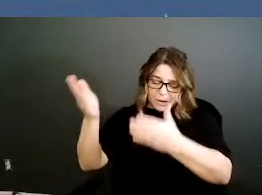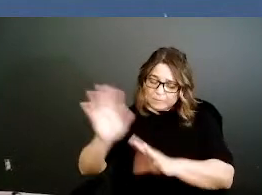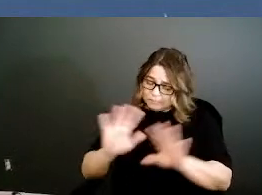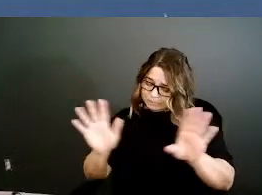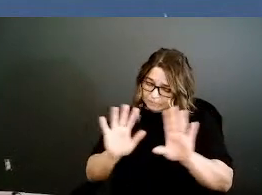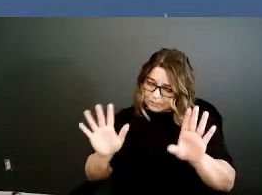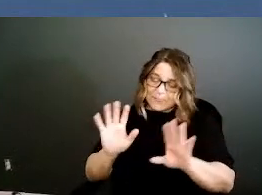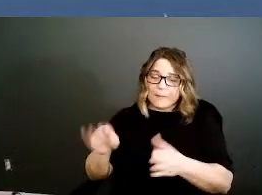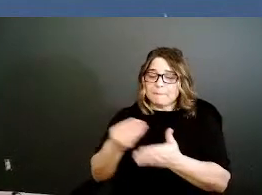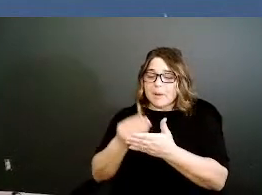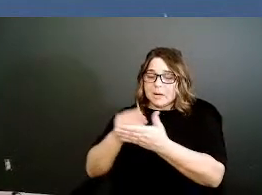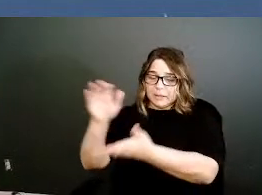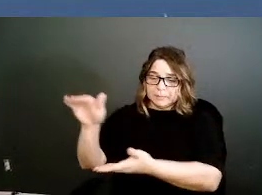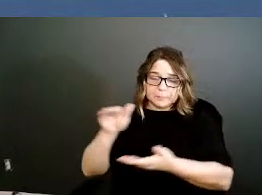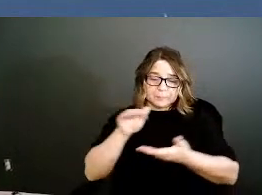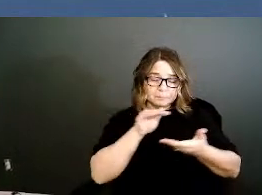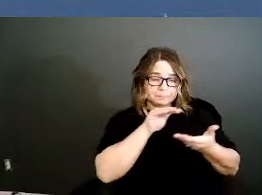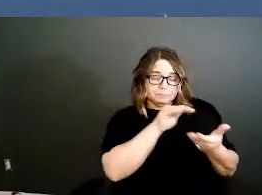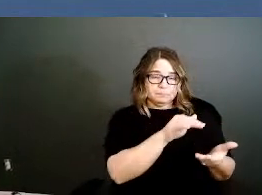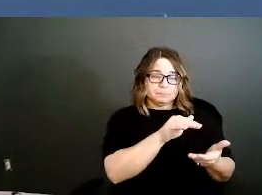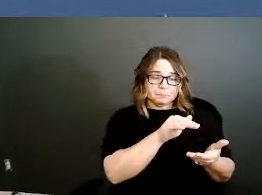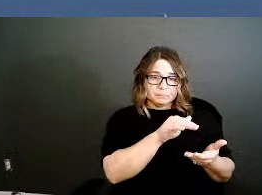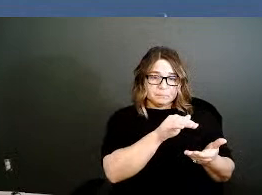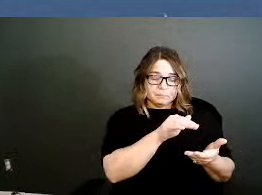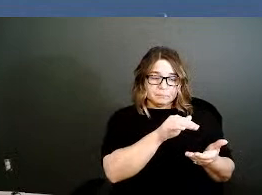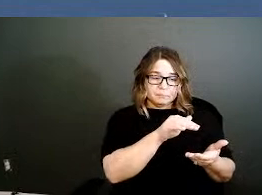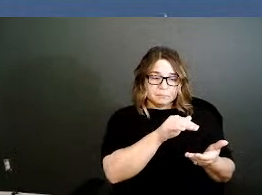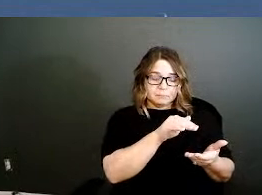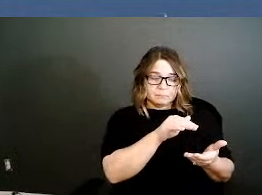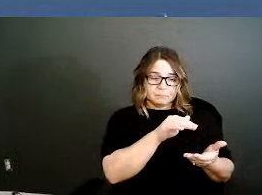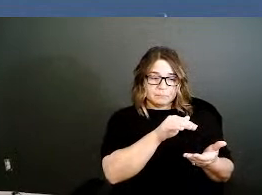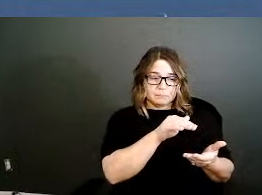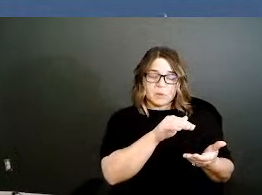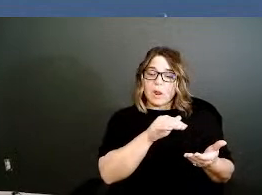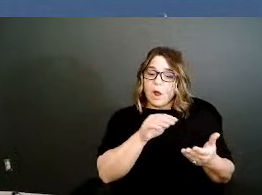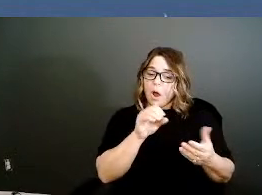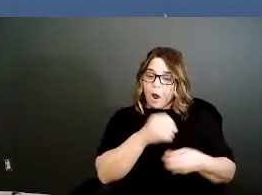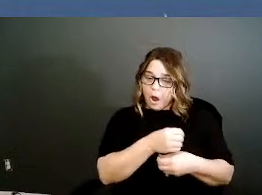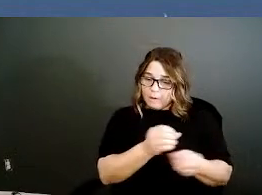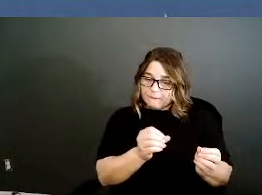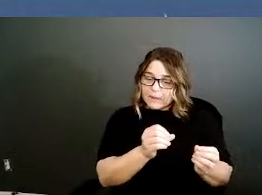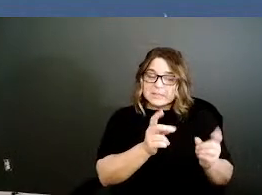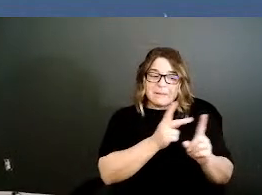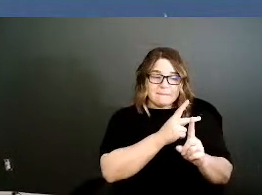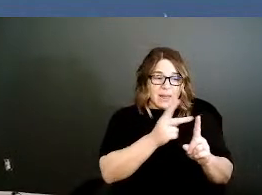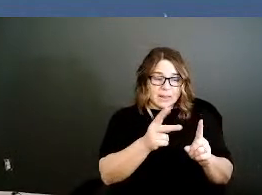THE GAP THAT EXISTS. IT'S THE HIGHEST IN MINNESOTA ALONE BETWEEN BLACK